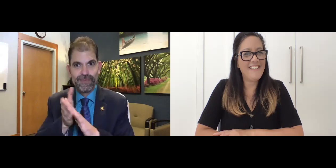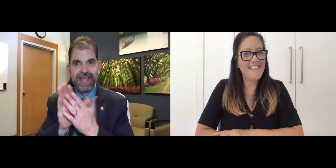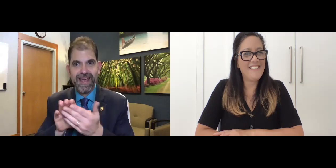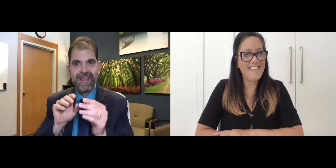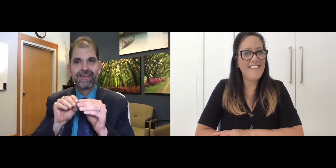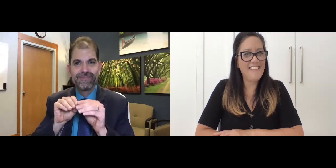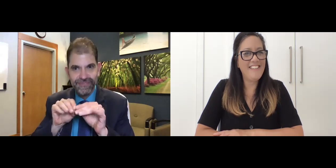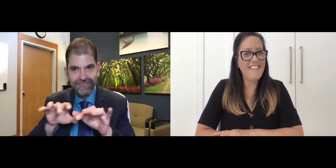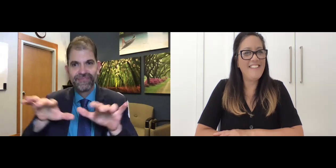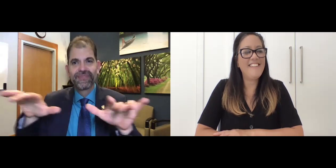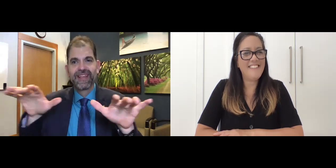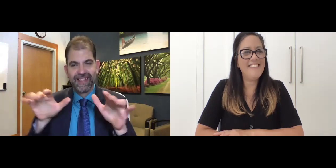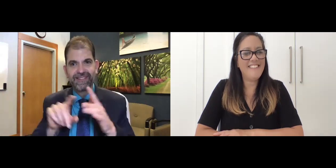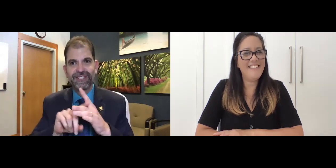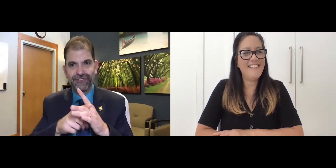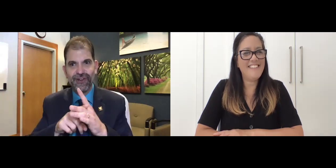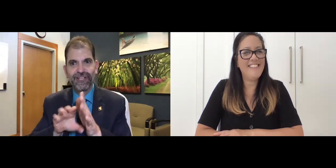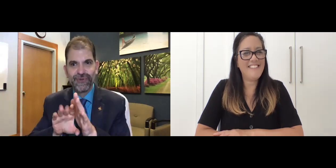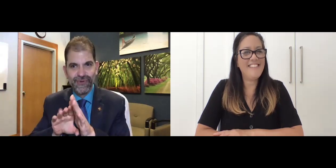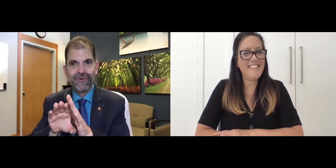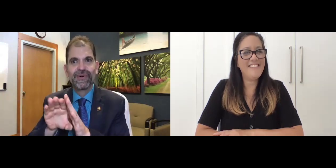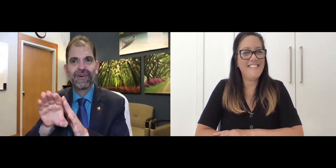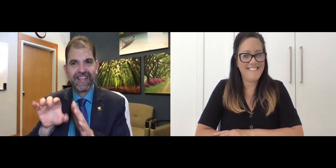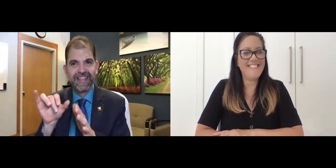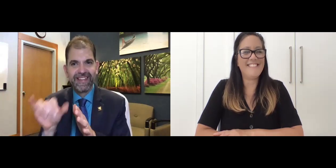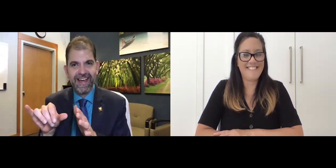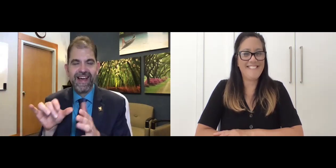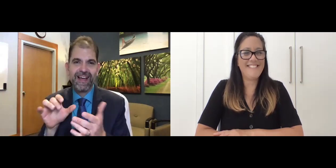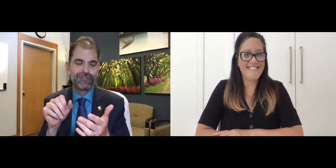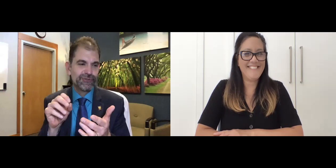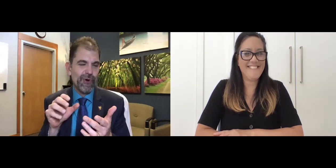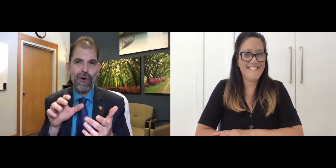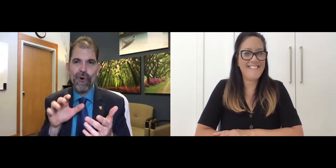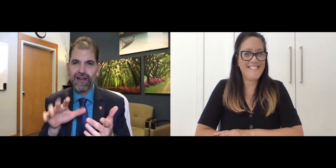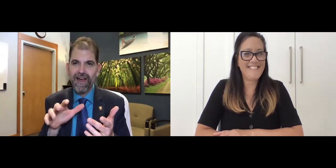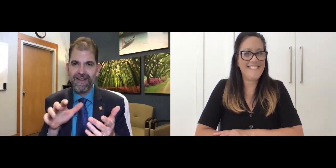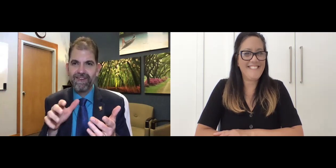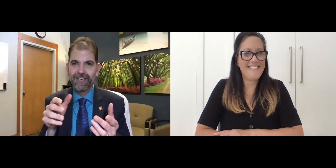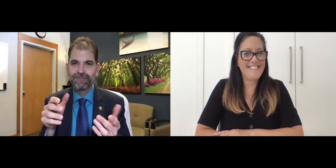VRS was able to become ubiquitous and more and more companies developed the